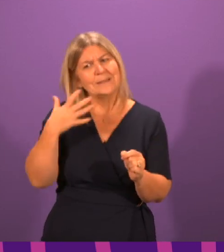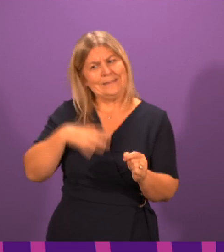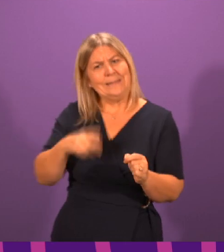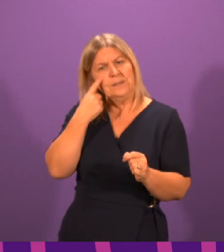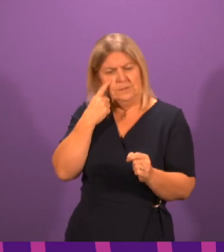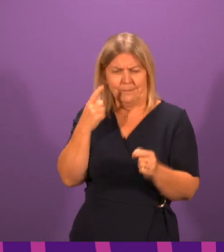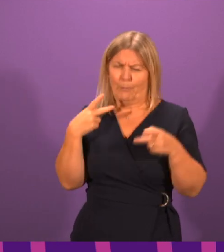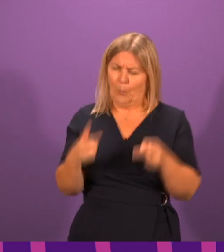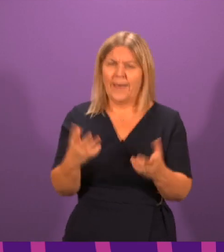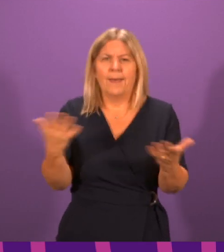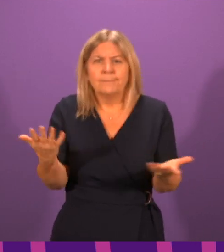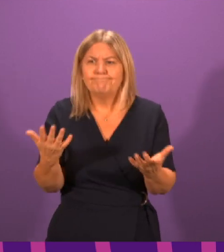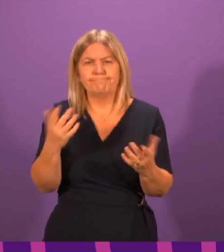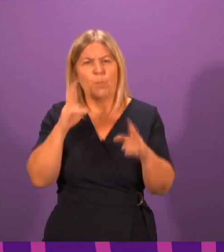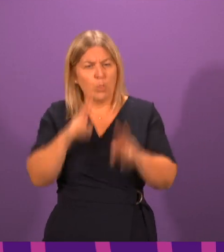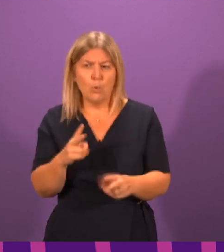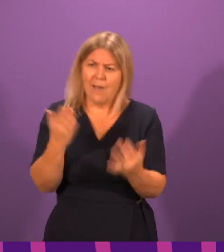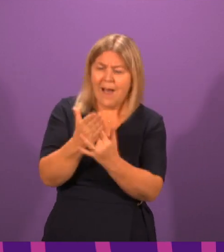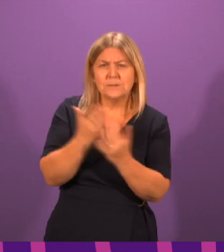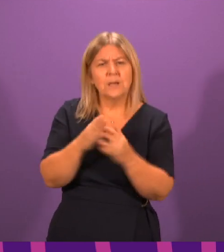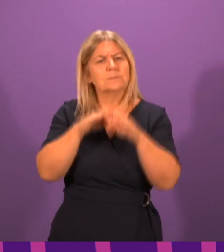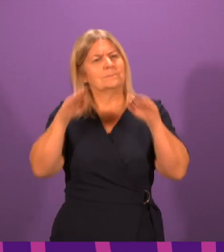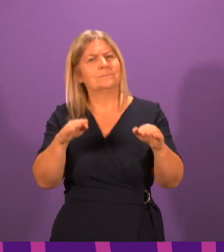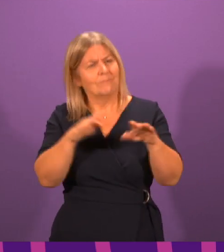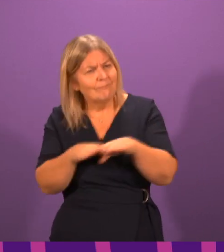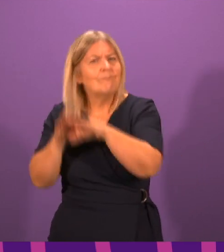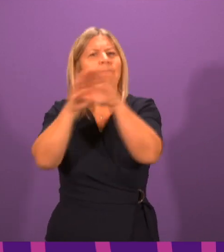that strives for as much equity of access for patients as we can